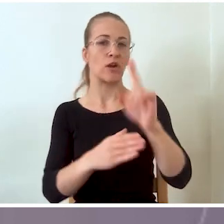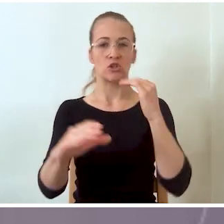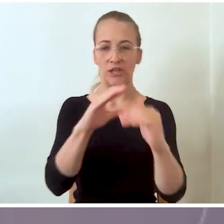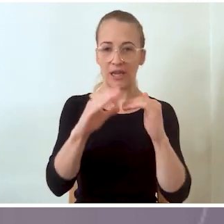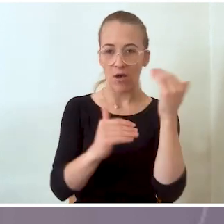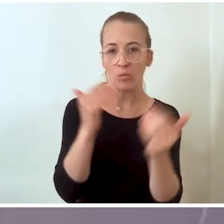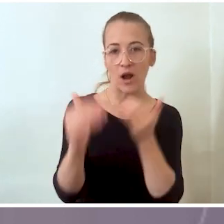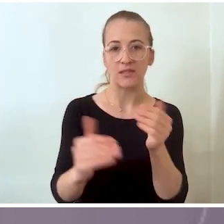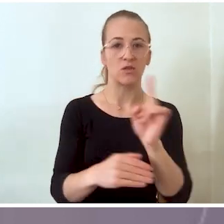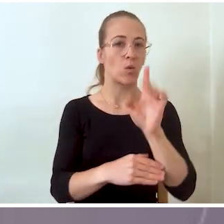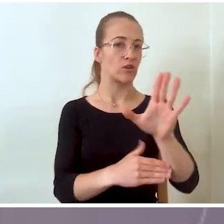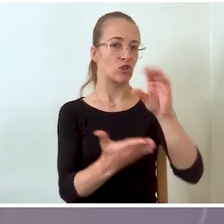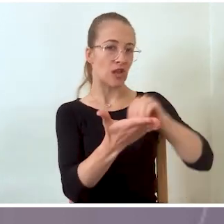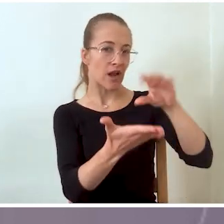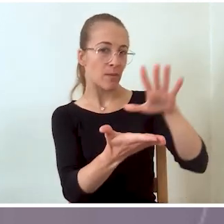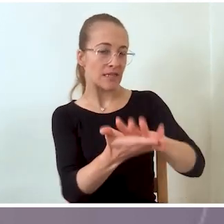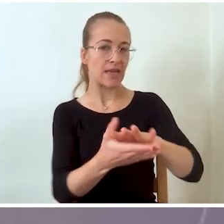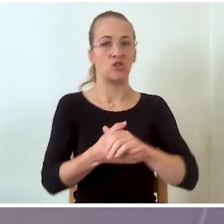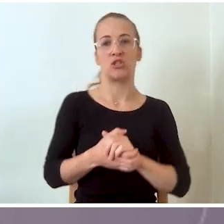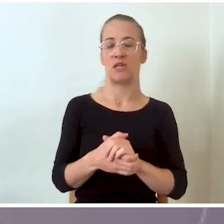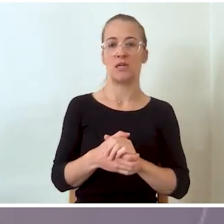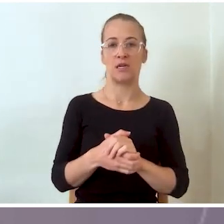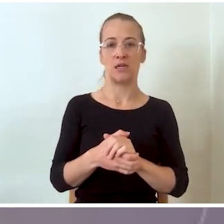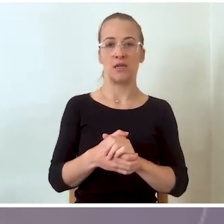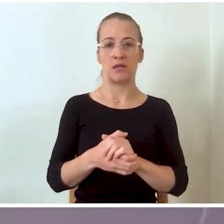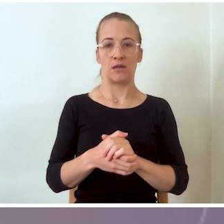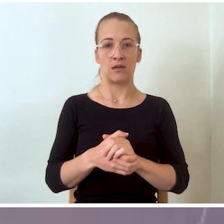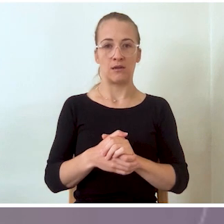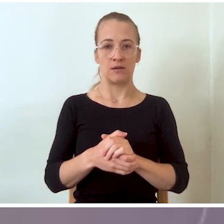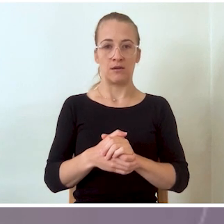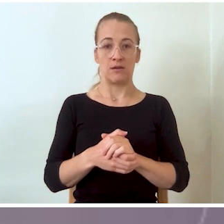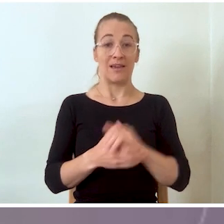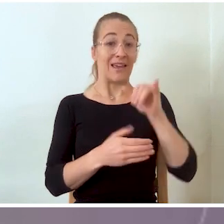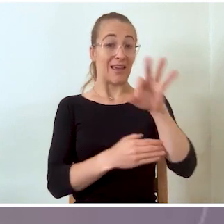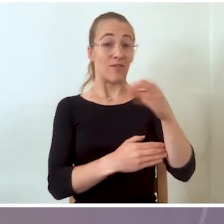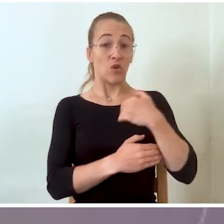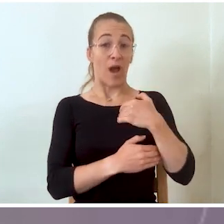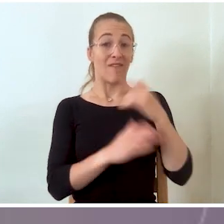Where is your documentation? If you have legal documents that go out,